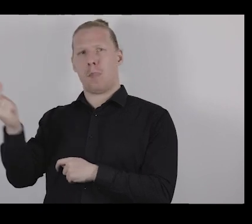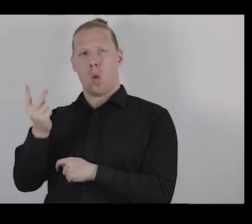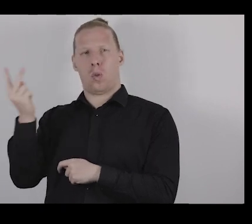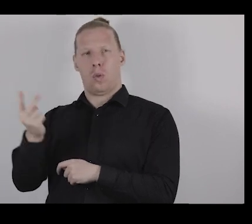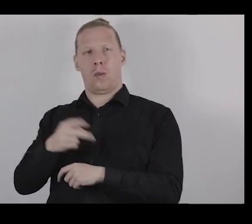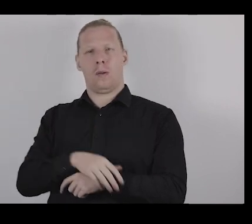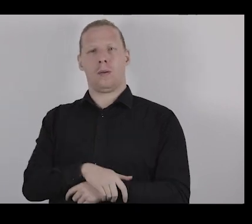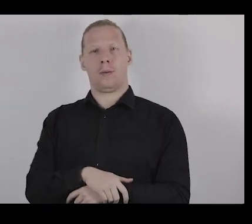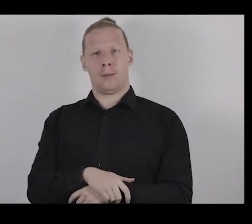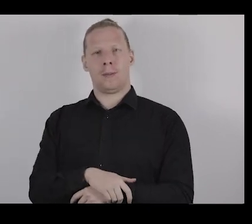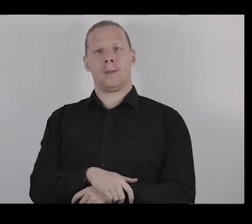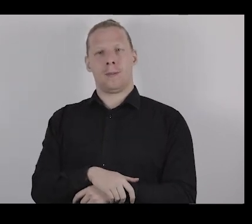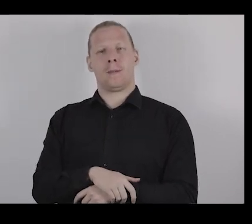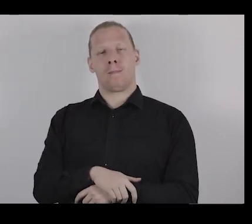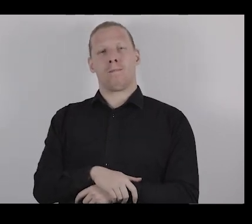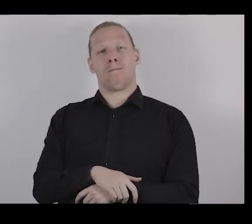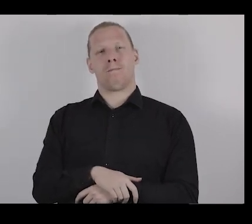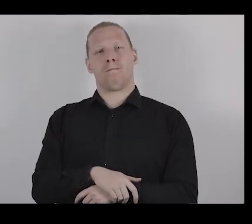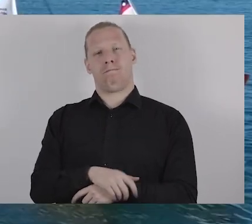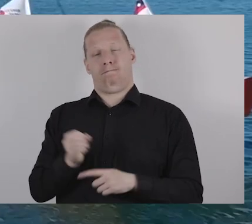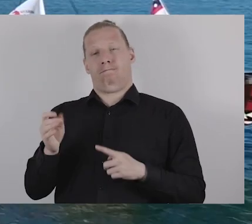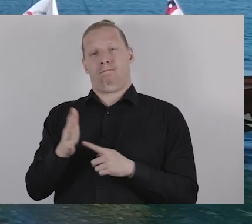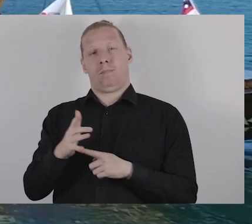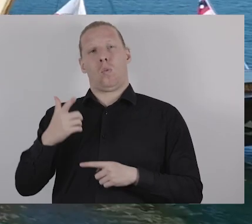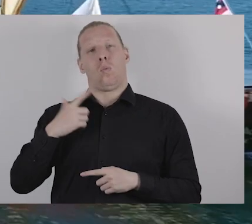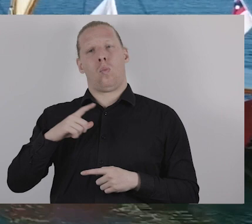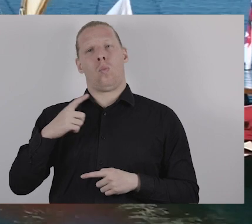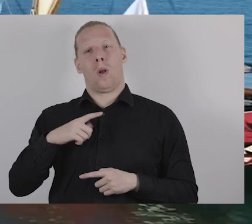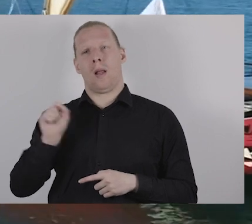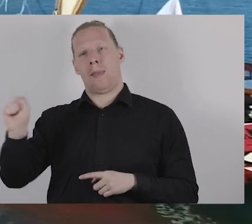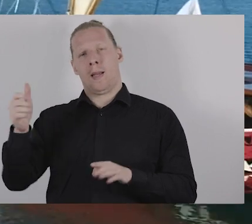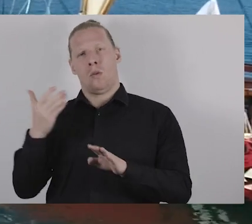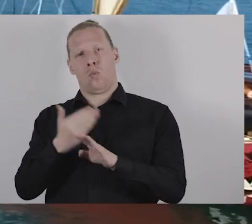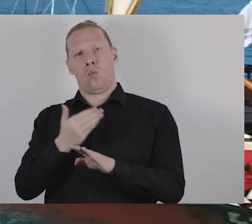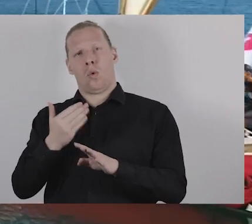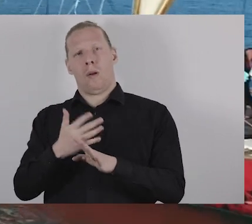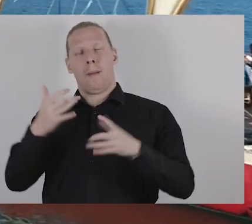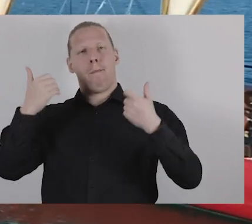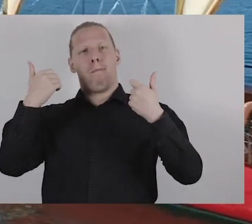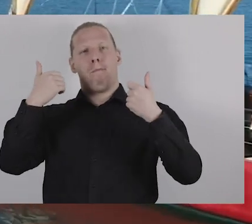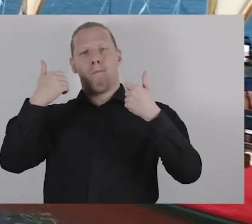These works